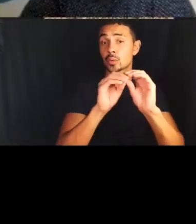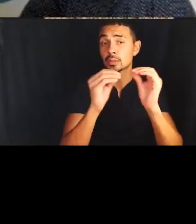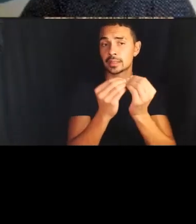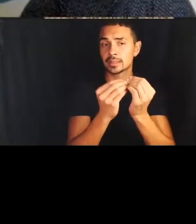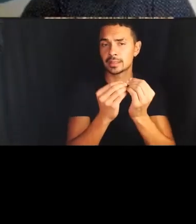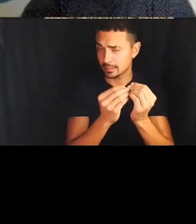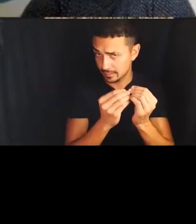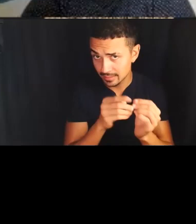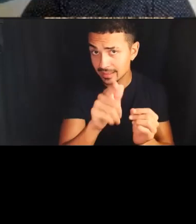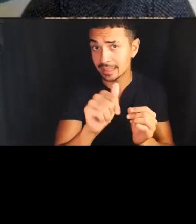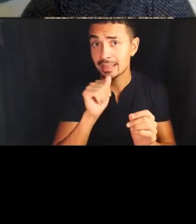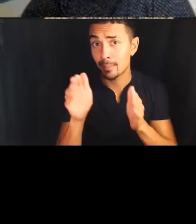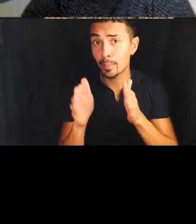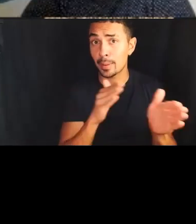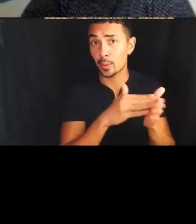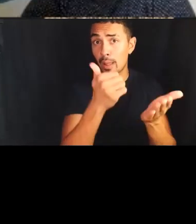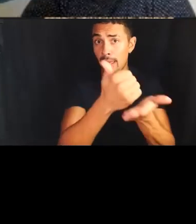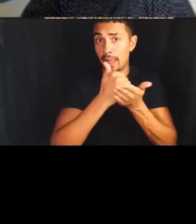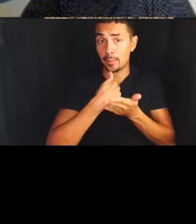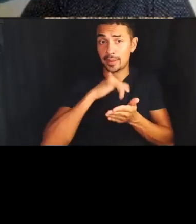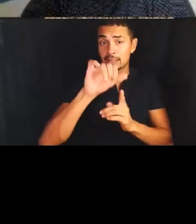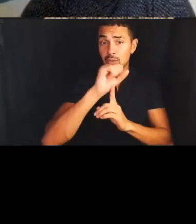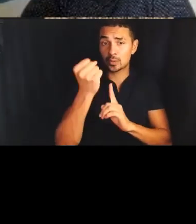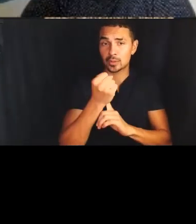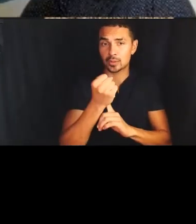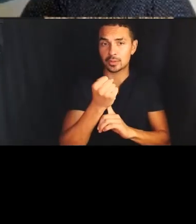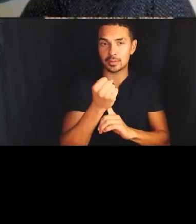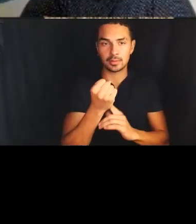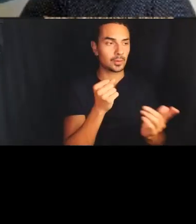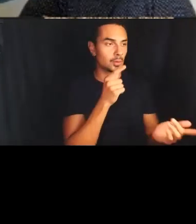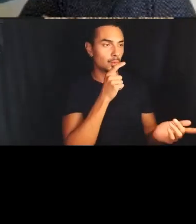prepared to help me in that situation, truly who is?"